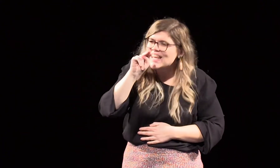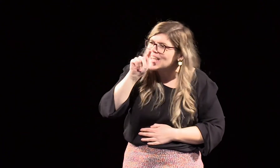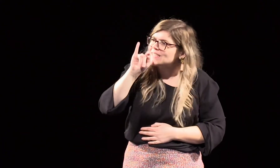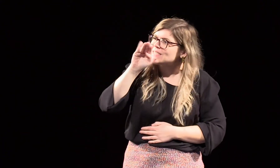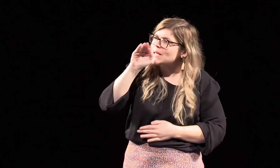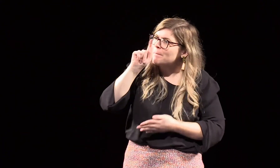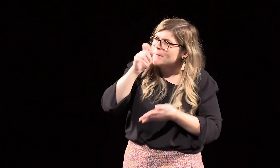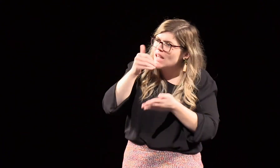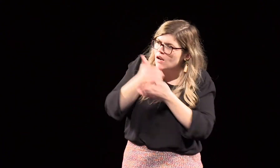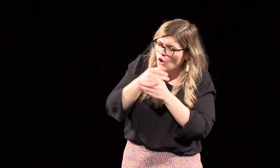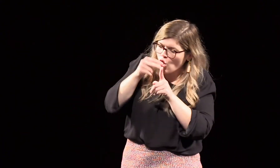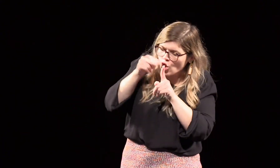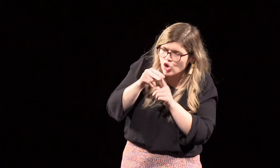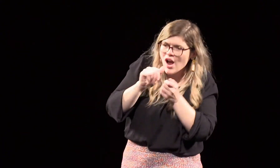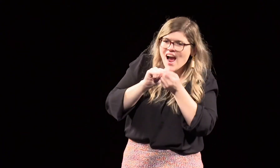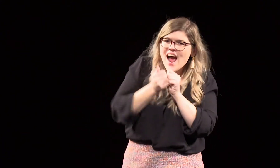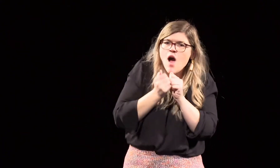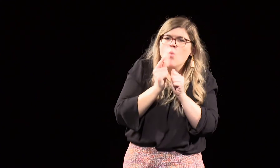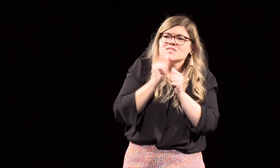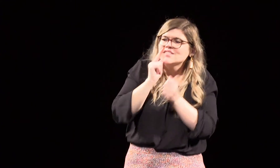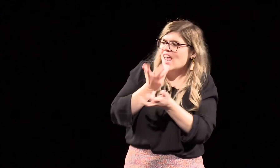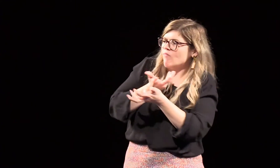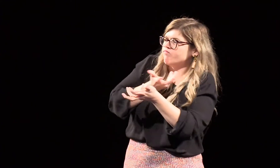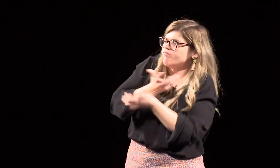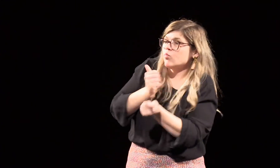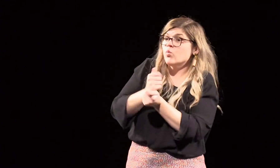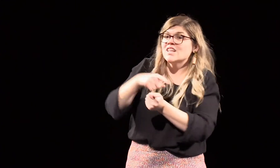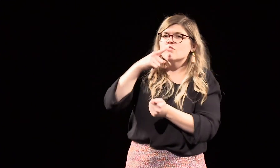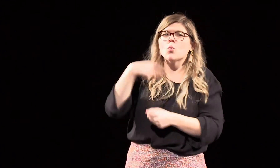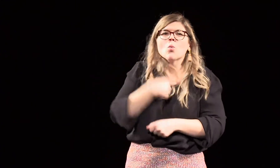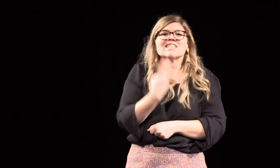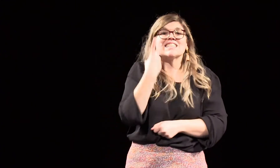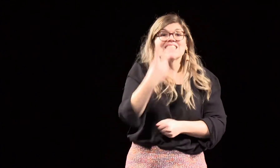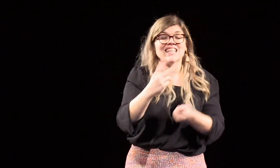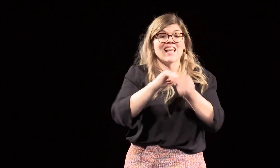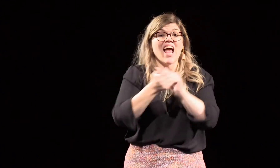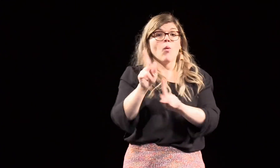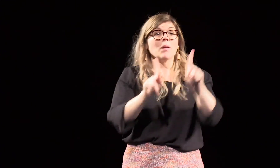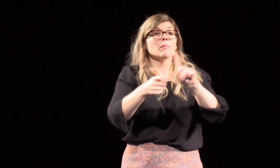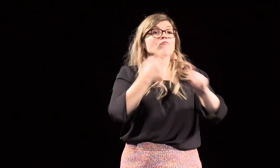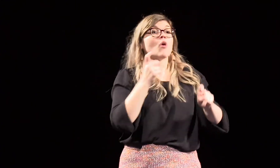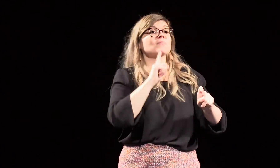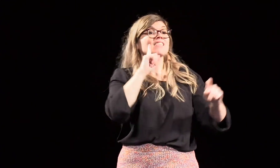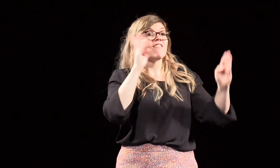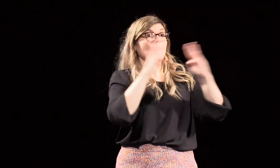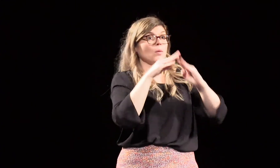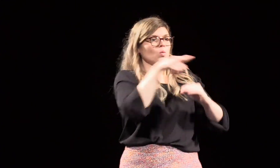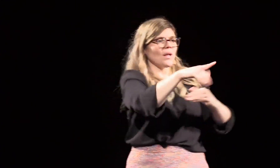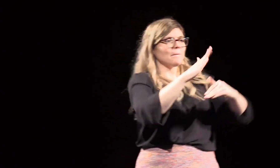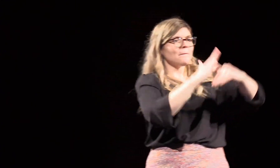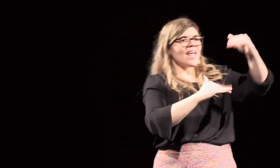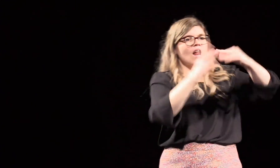Well, we get a firsthand, up-close, in-your-face look into their friendship,